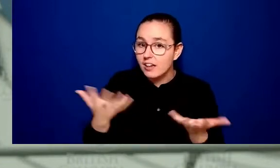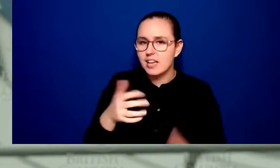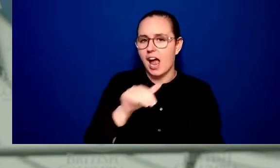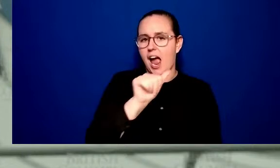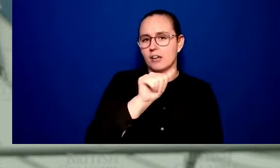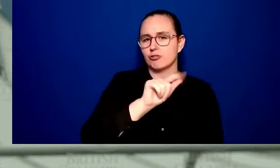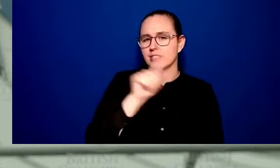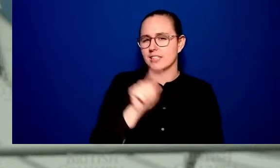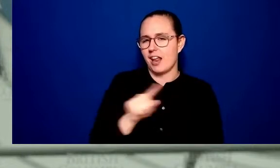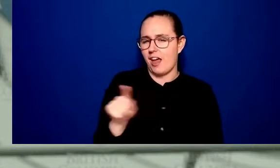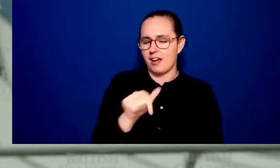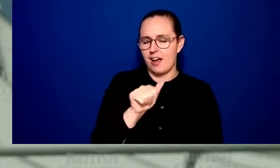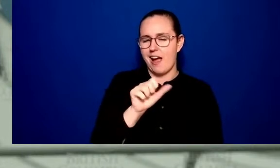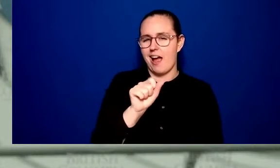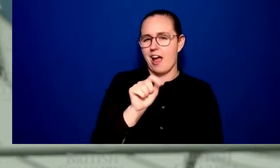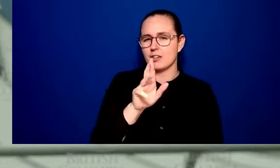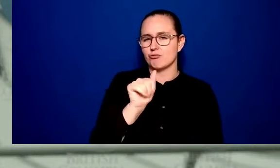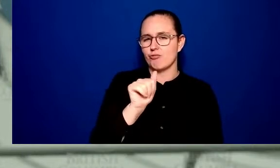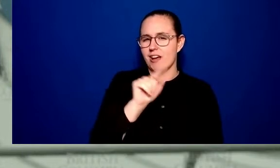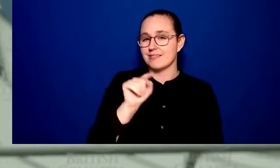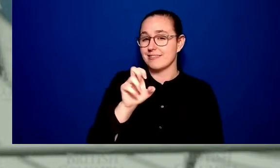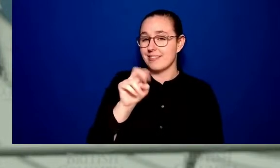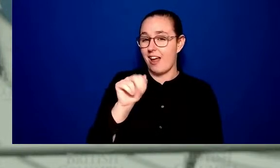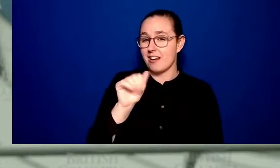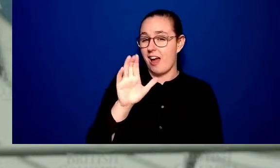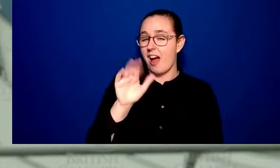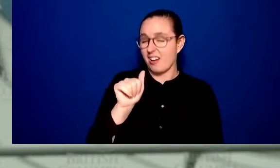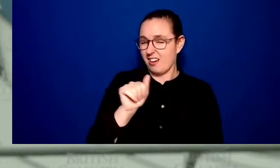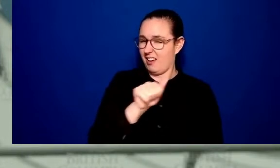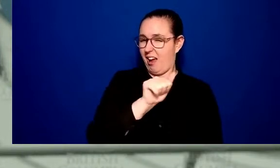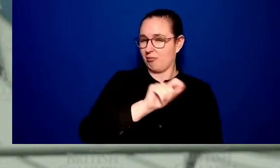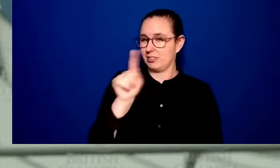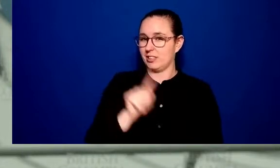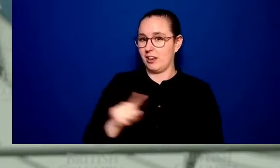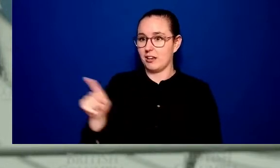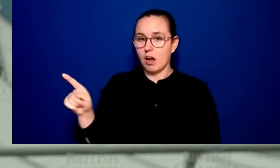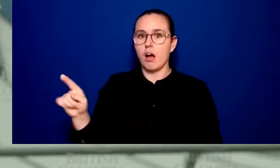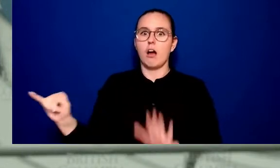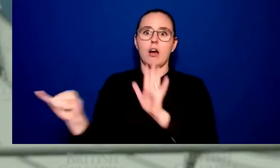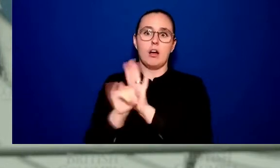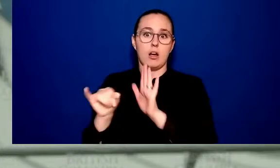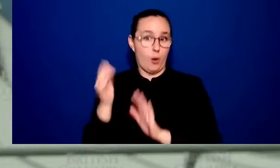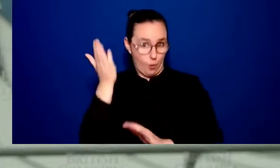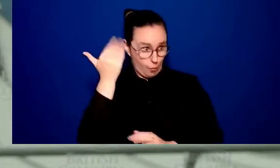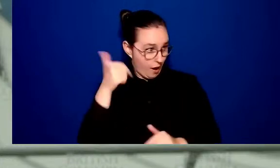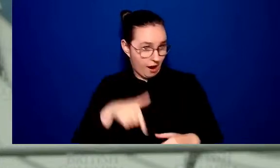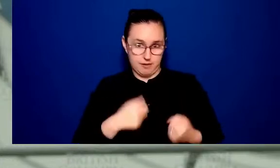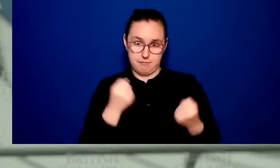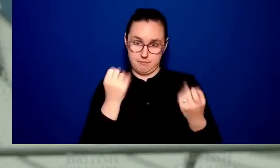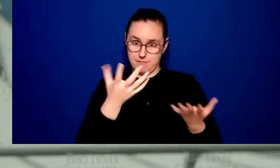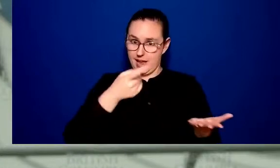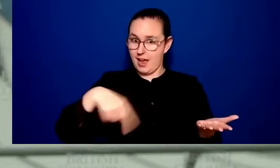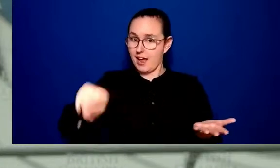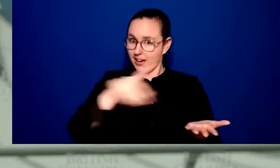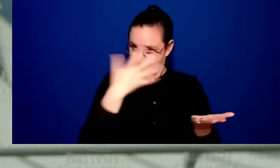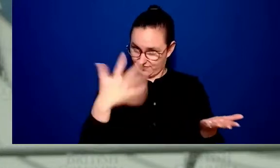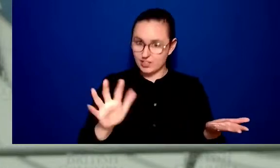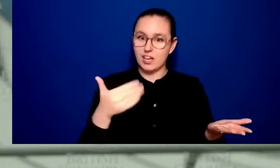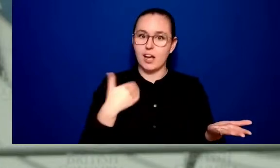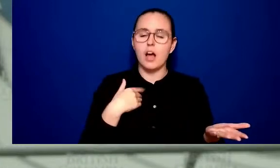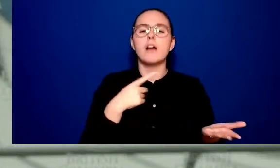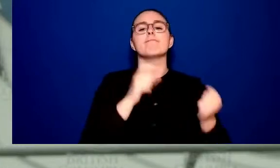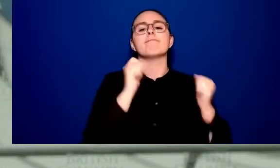vaccine. I know they are also